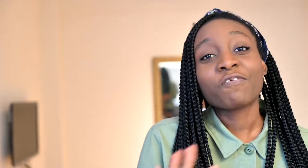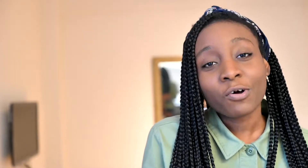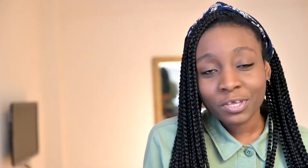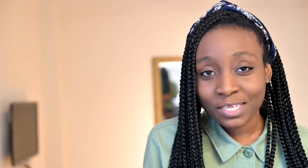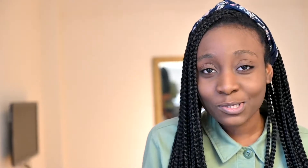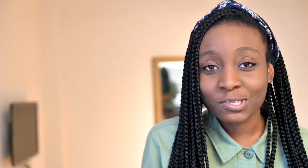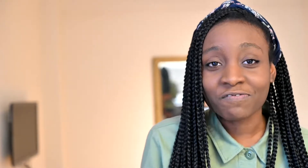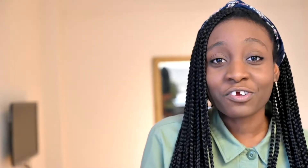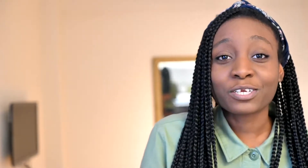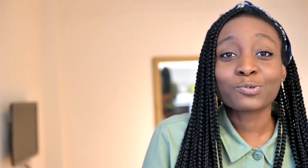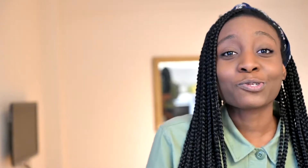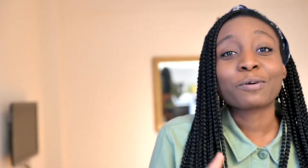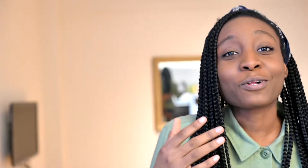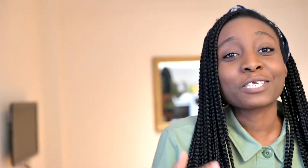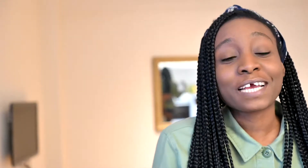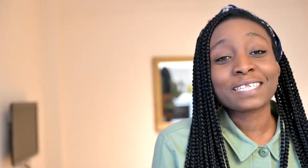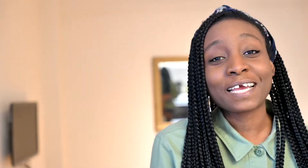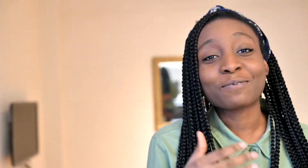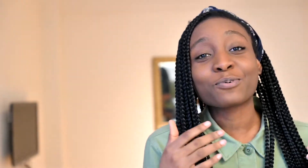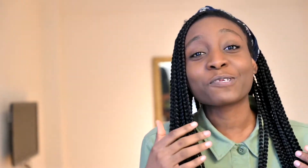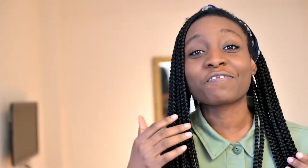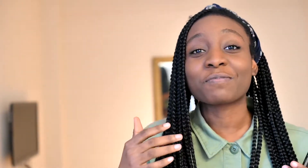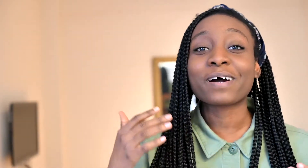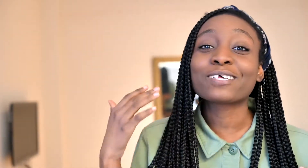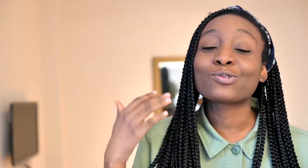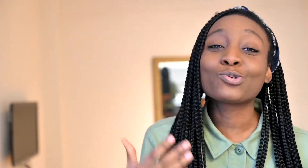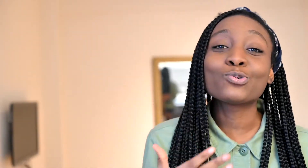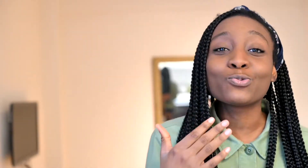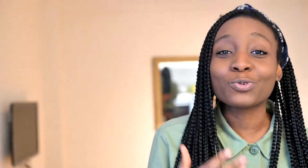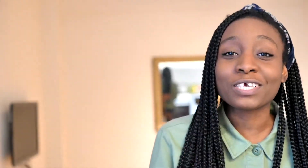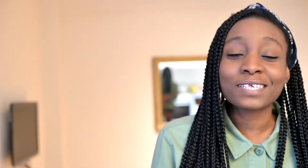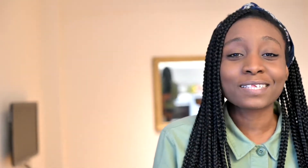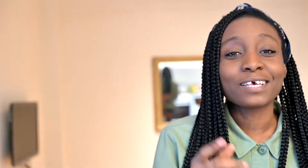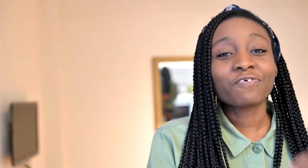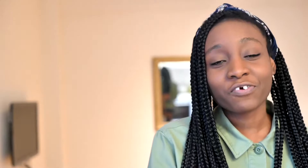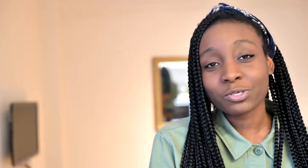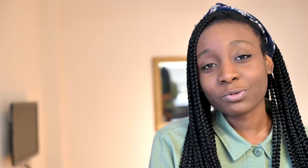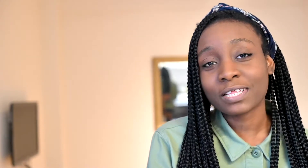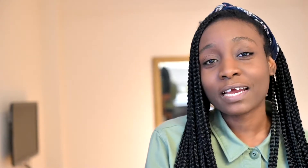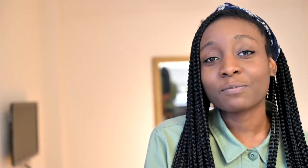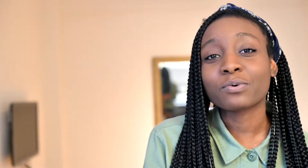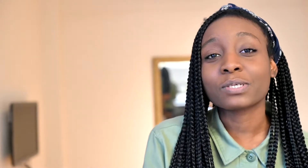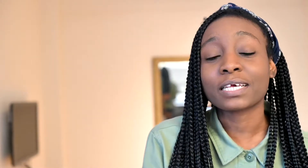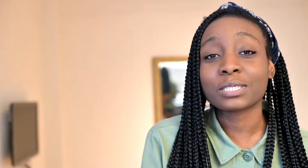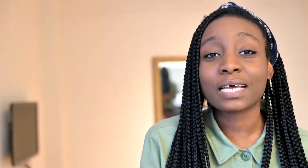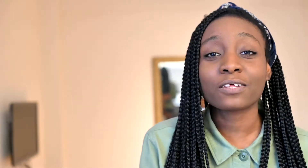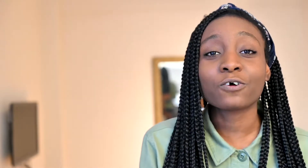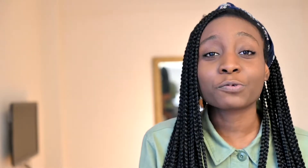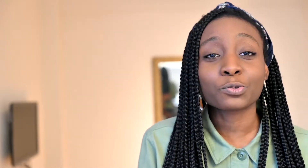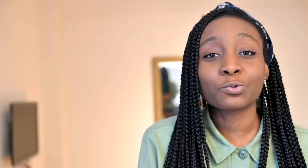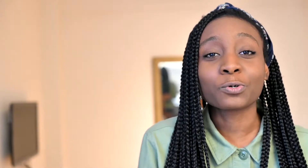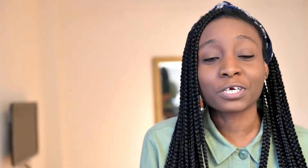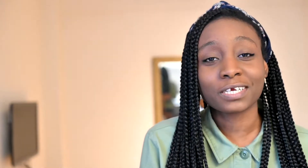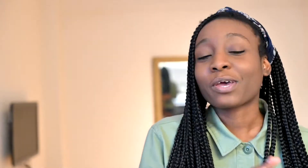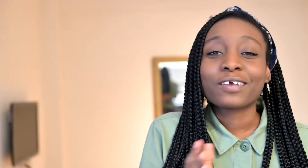before we get into the video I just want to apologize that I didn't post for the past two weeks. So the first week I didn't post I just had a lot of schoolwork so i